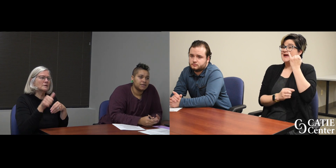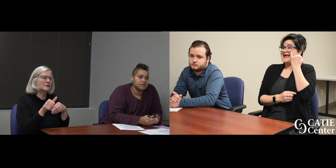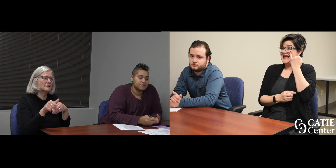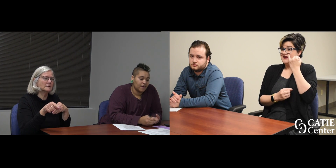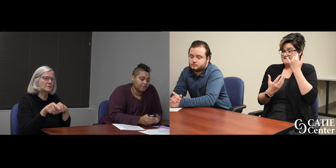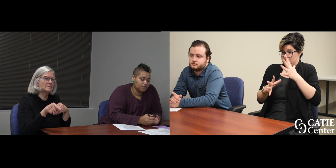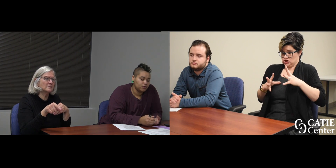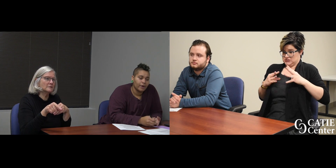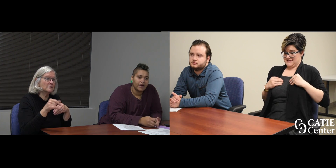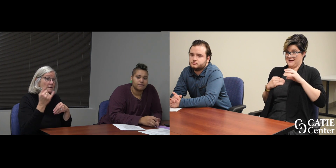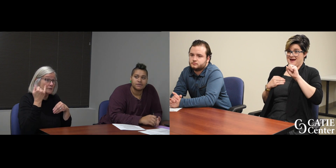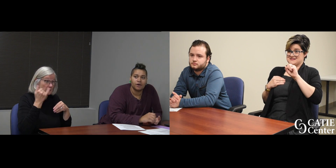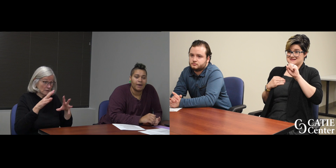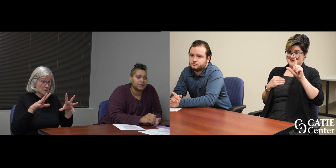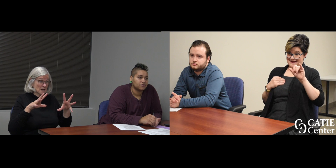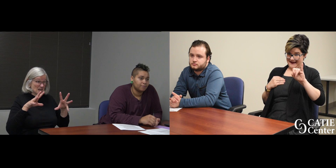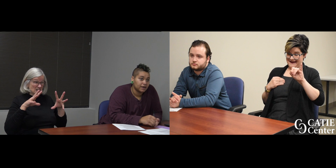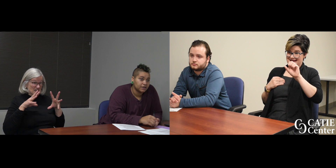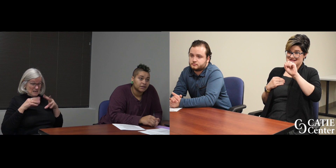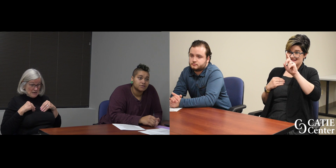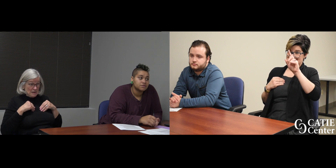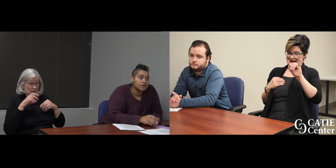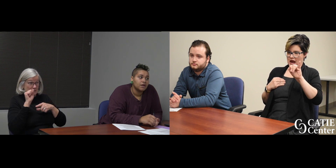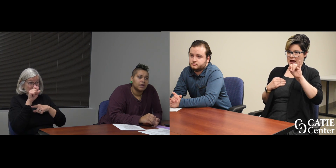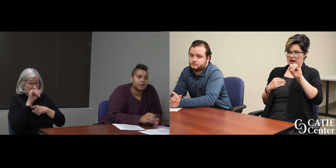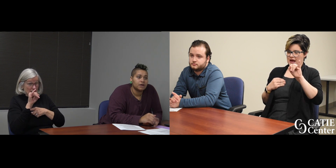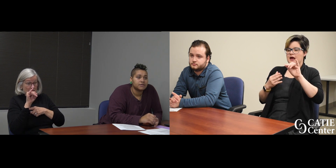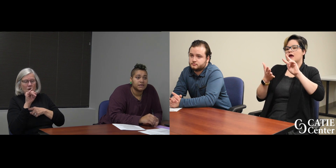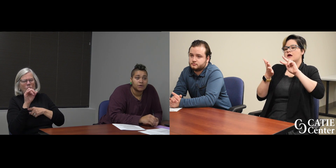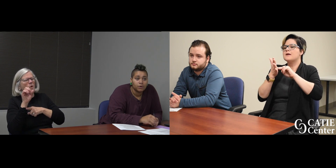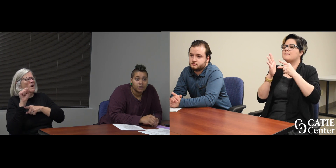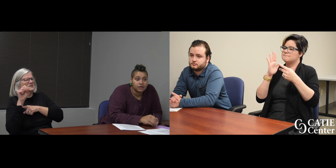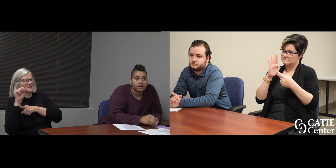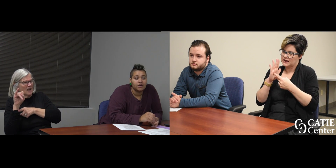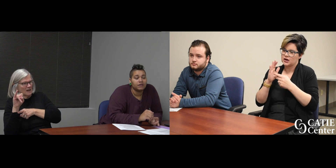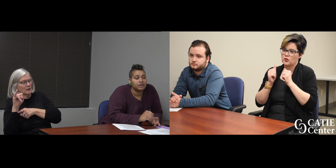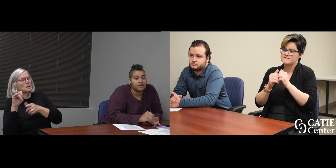means that you have some extra barriers in regards to getting work,